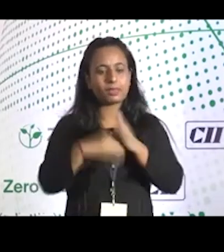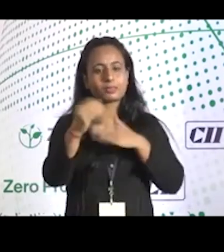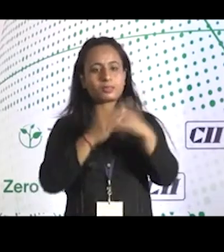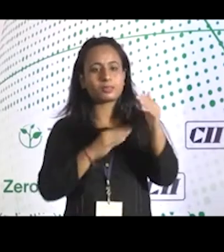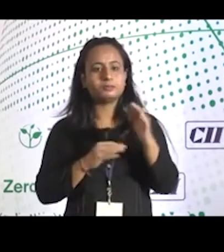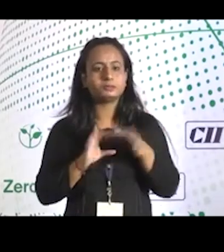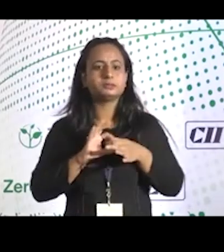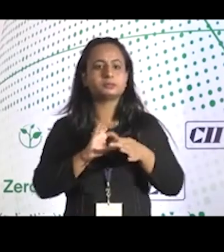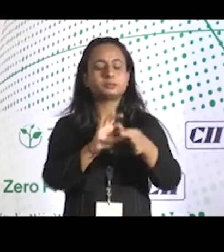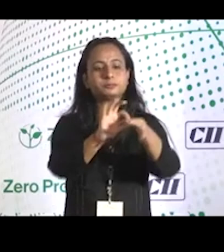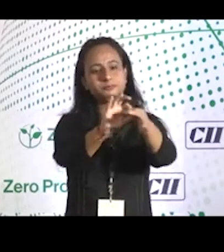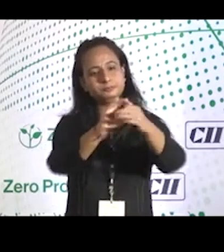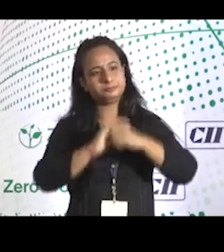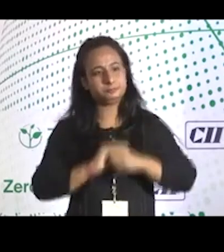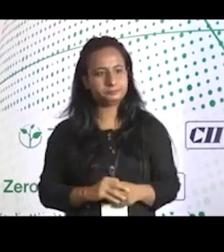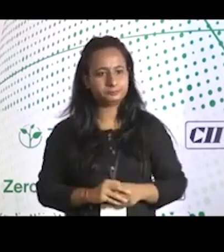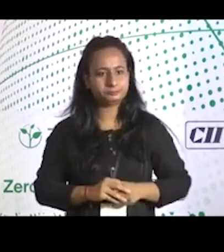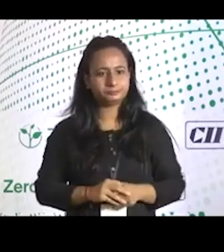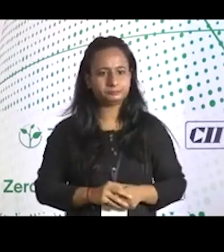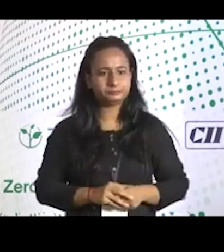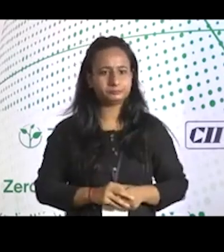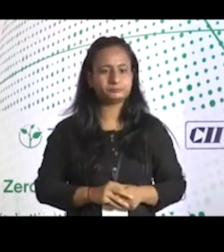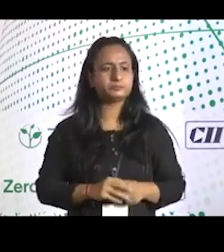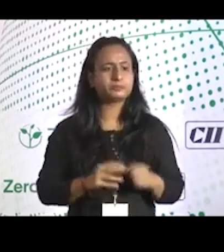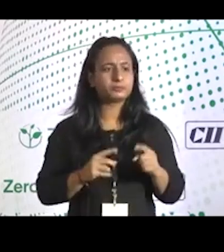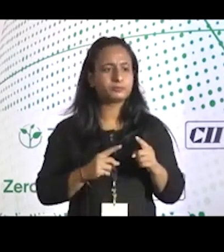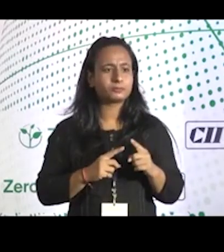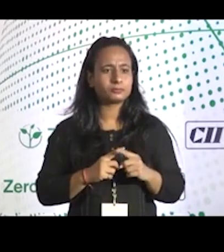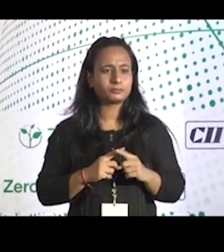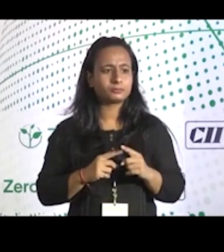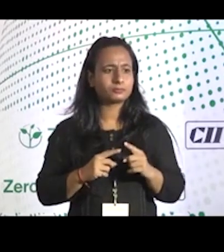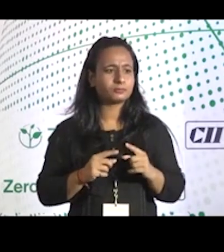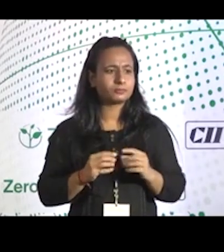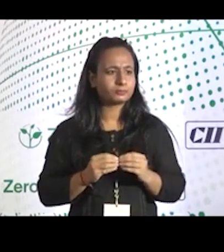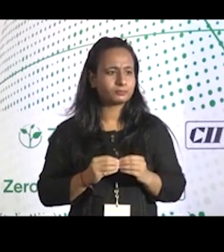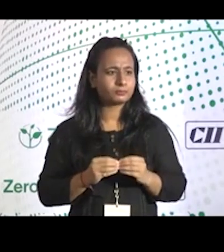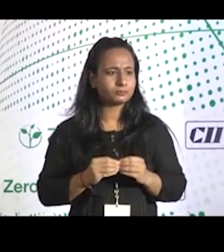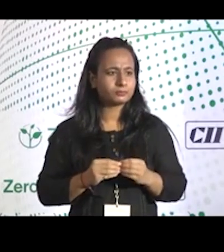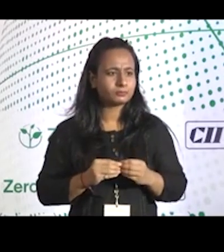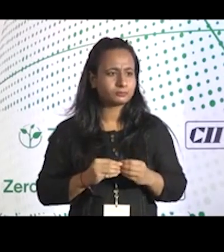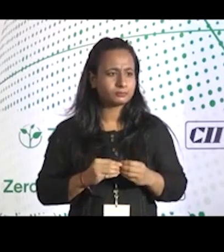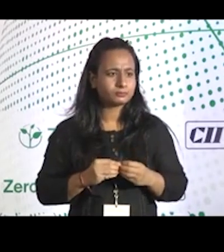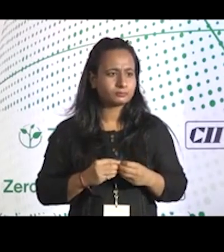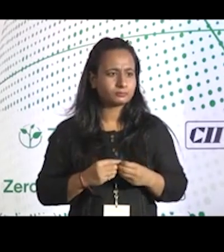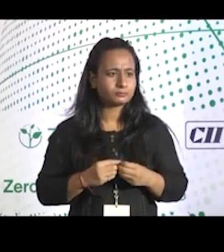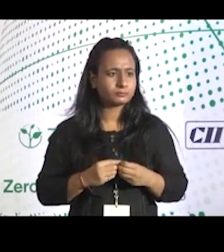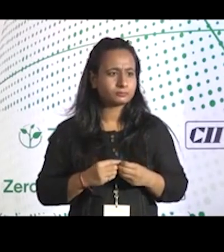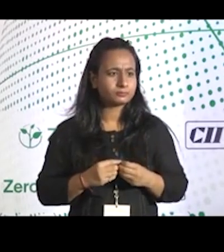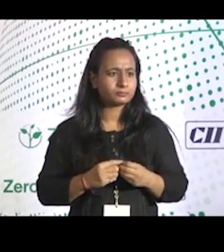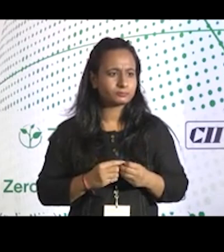And once you work with TB, we have our experience. We are planning to build upon the other areas and disability